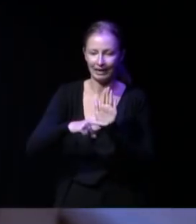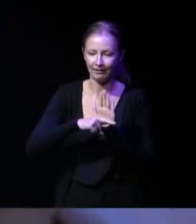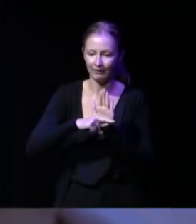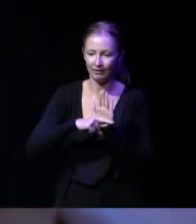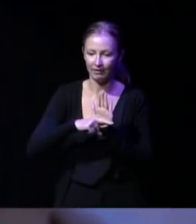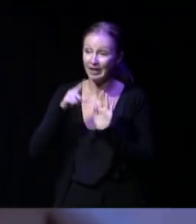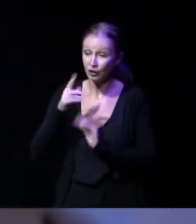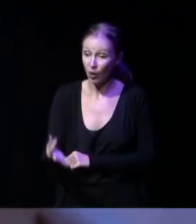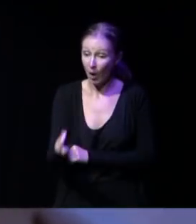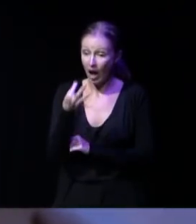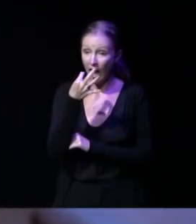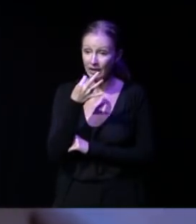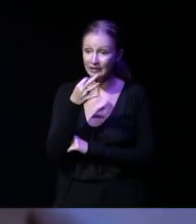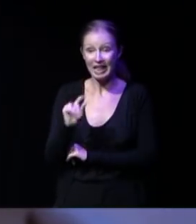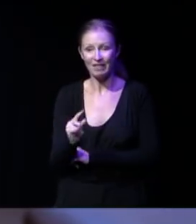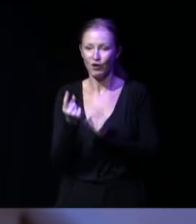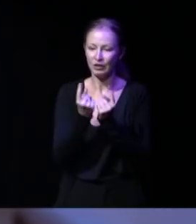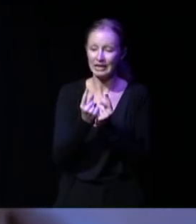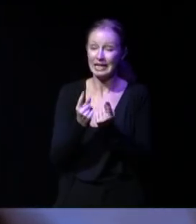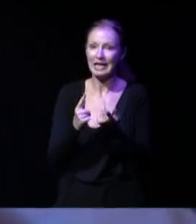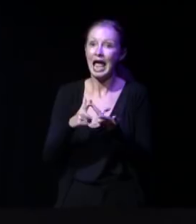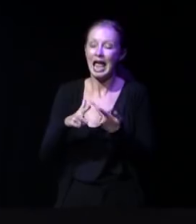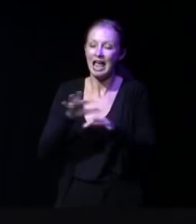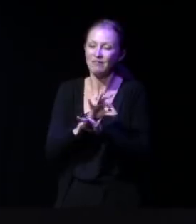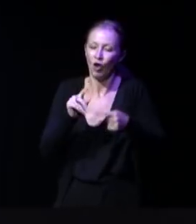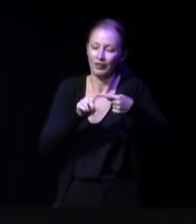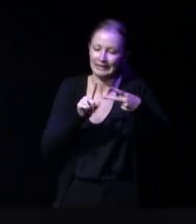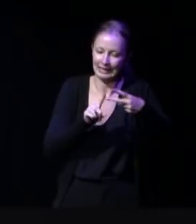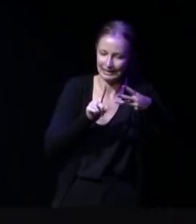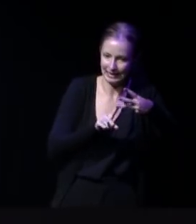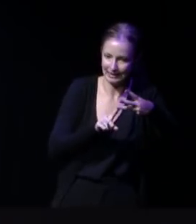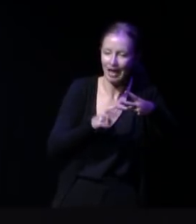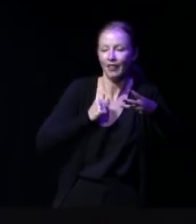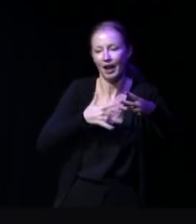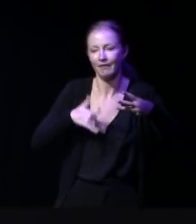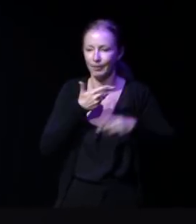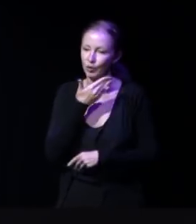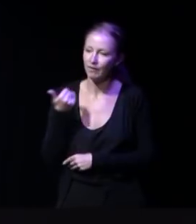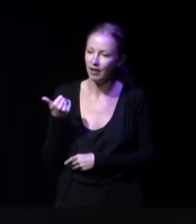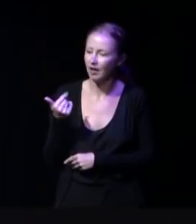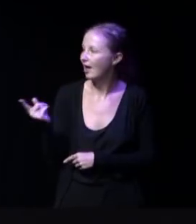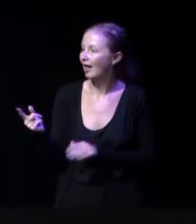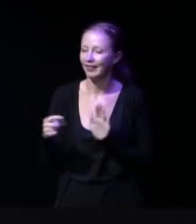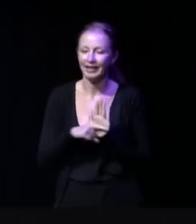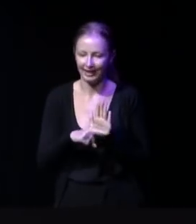And what would the negatives be? If only what?